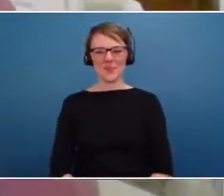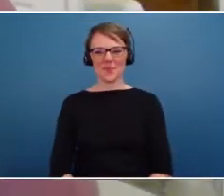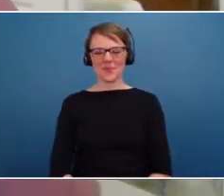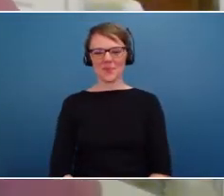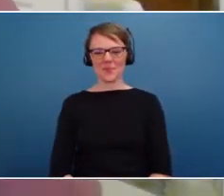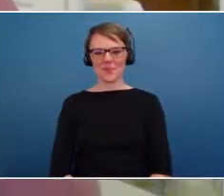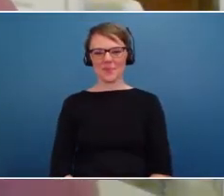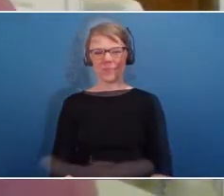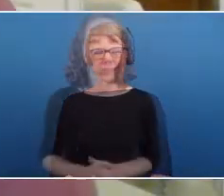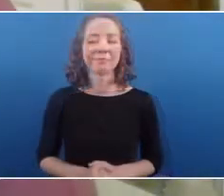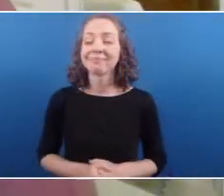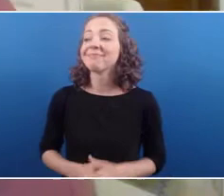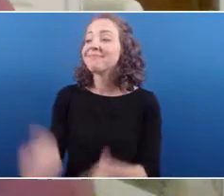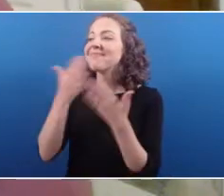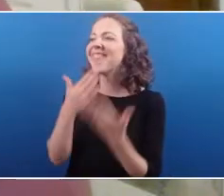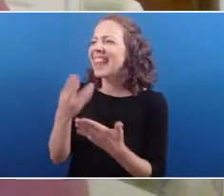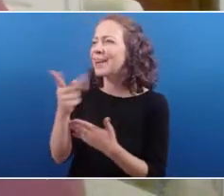Thanks, Hector. Really awesome demos.